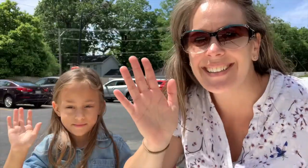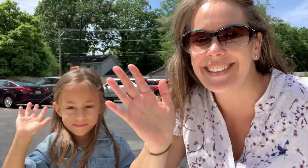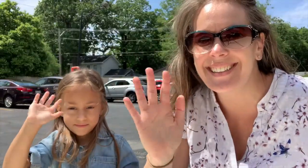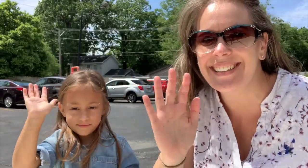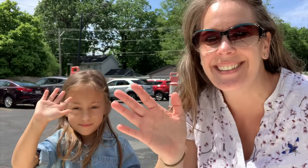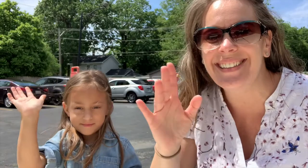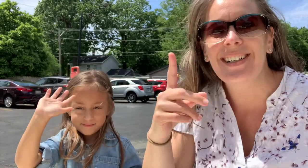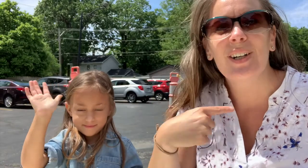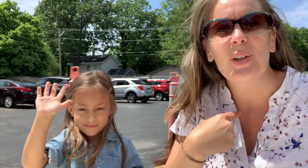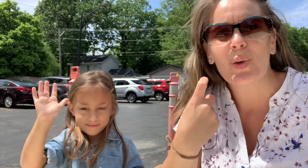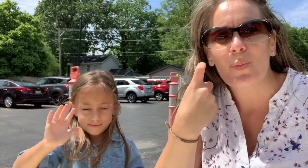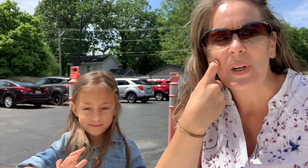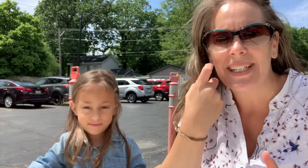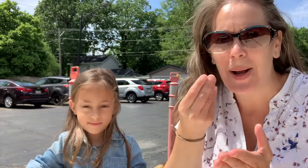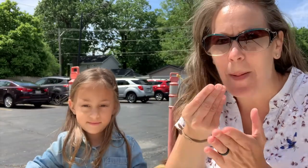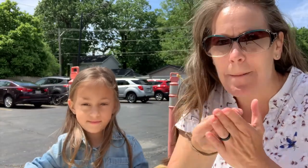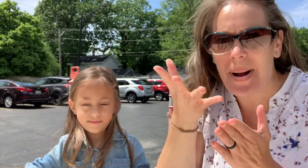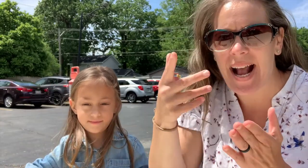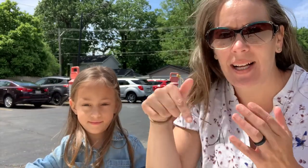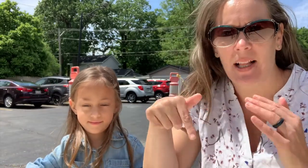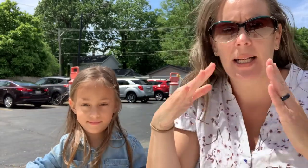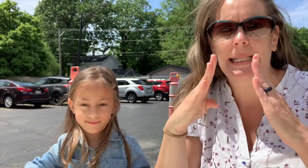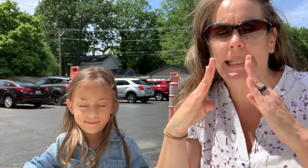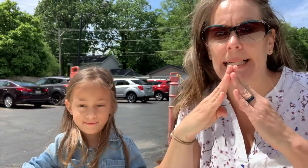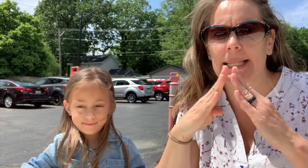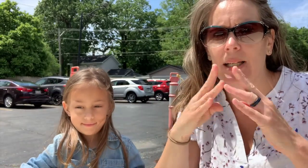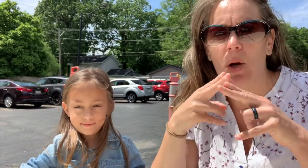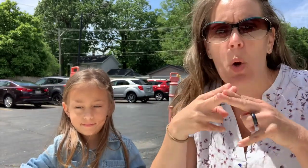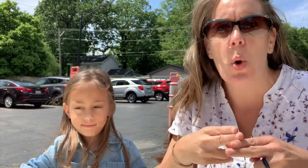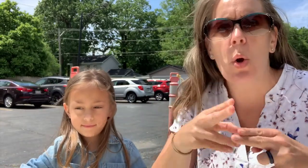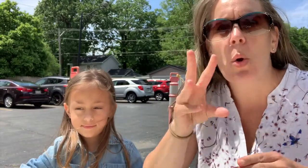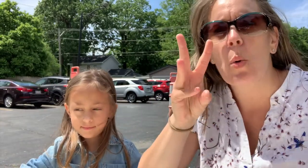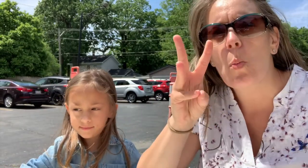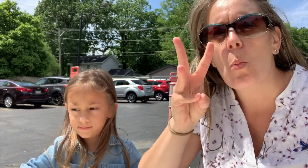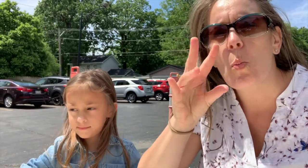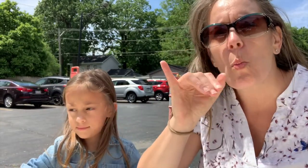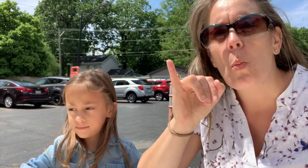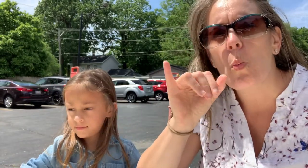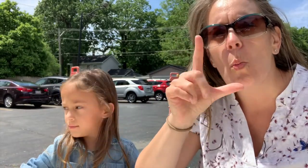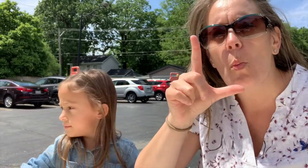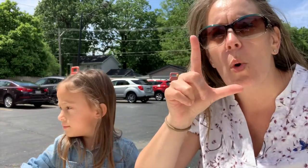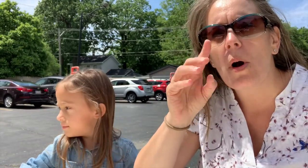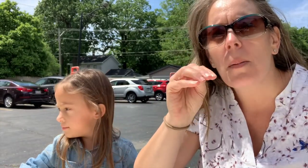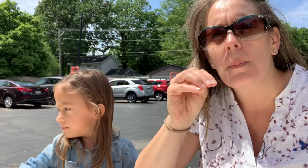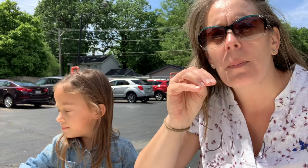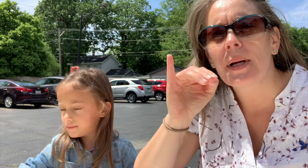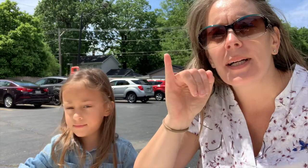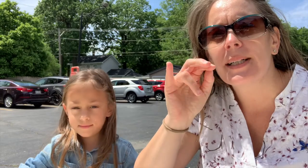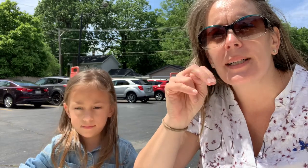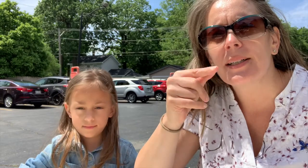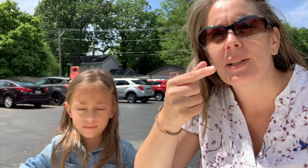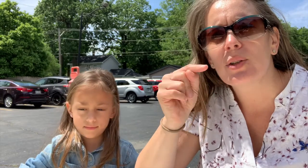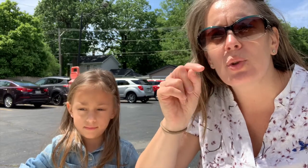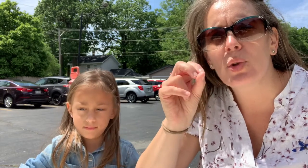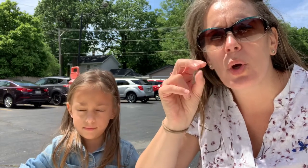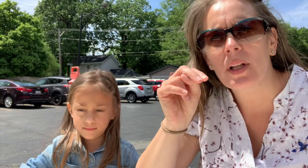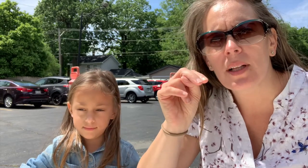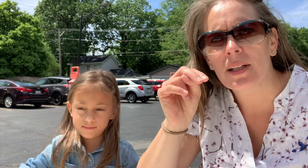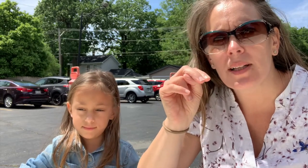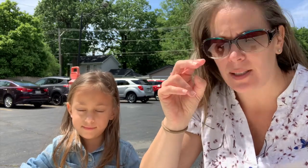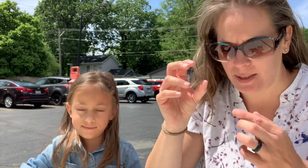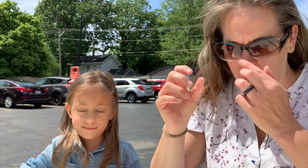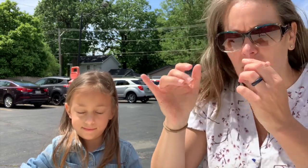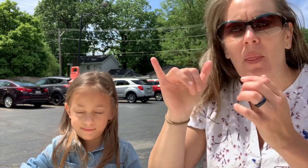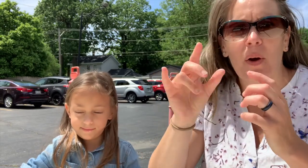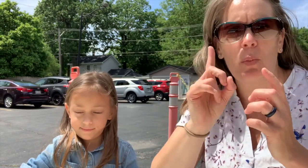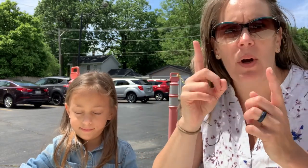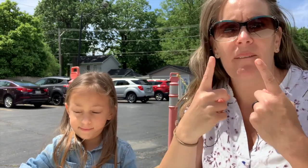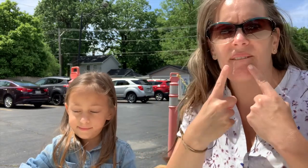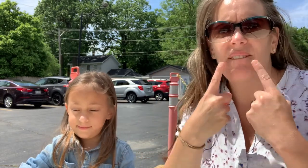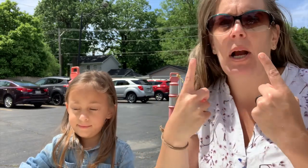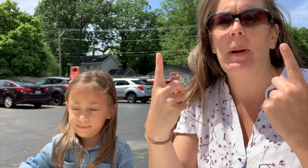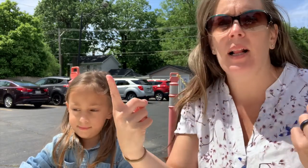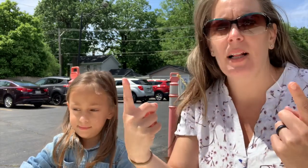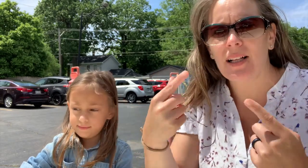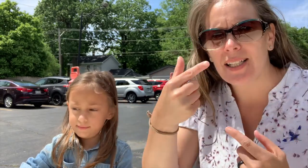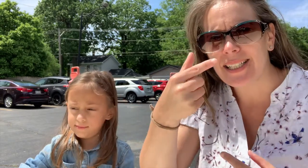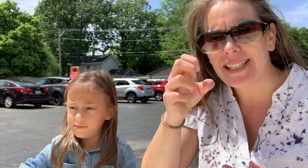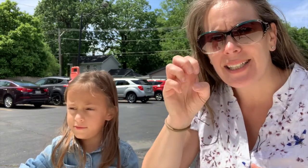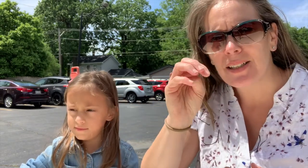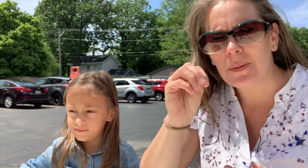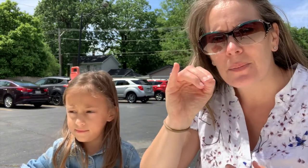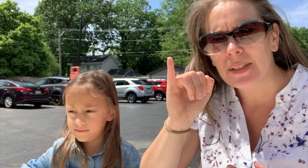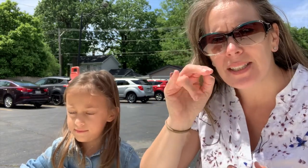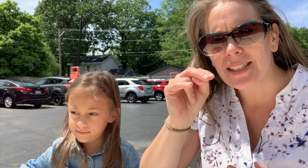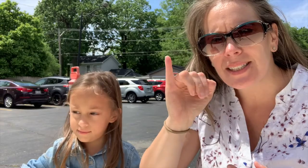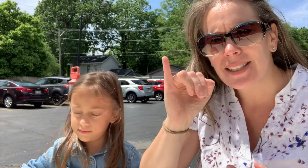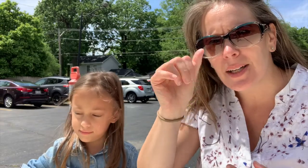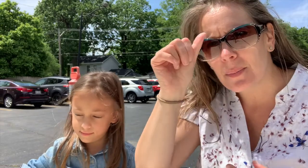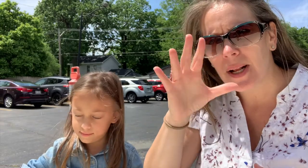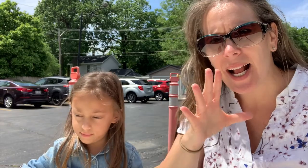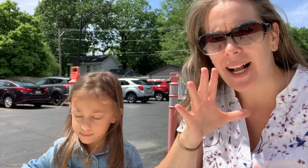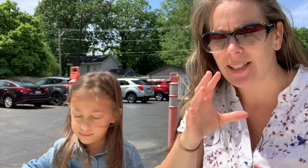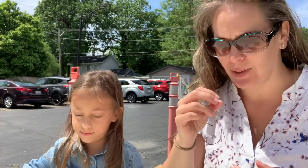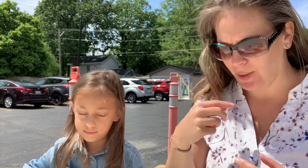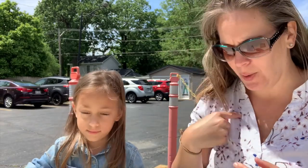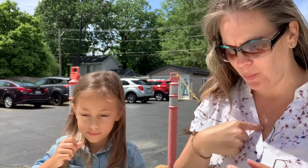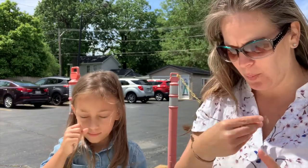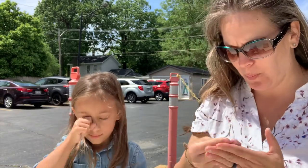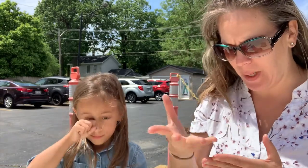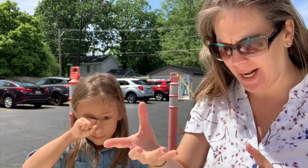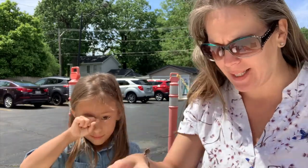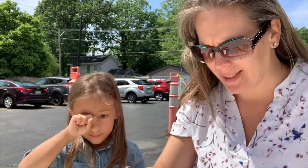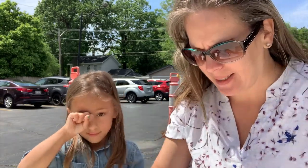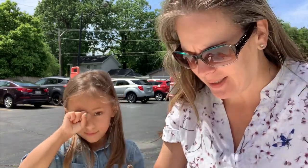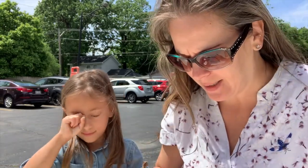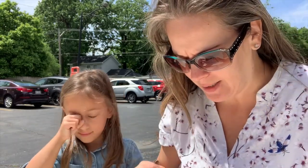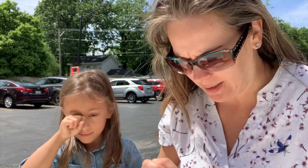Hello! We recently brought something here in city called Wilmington where the Gemini man is.